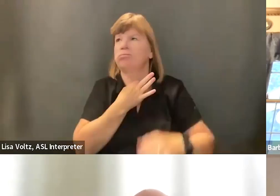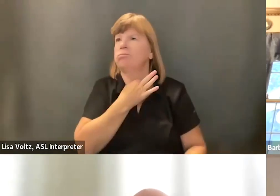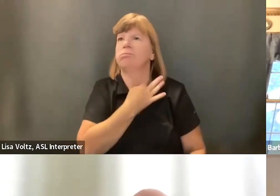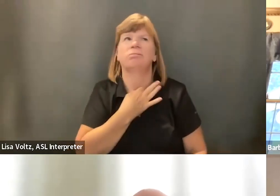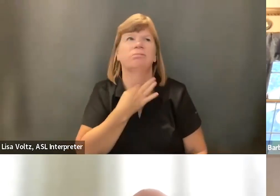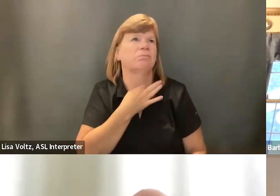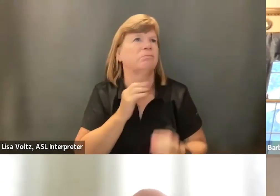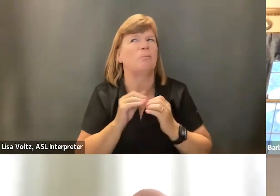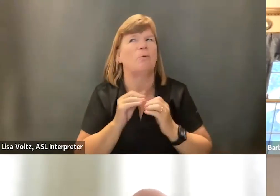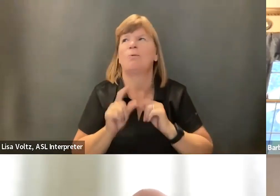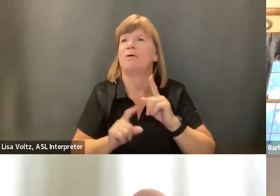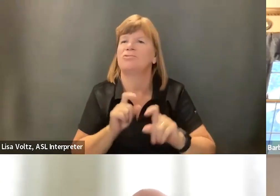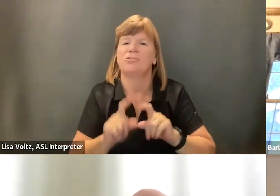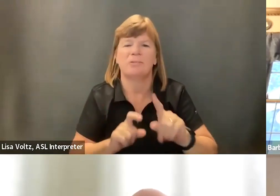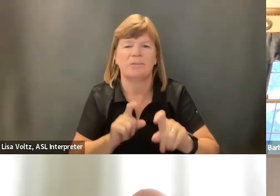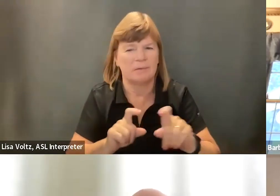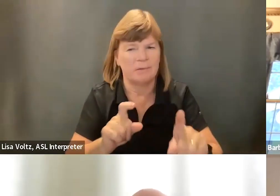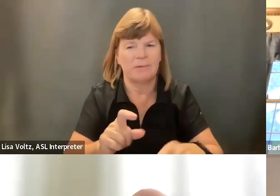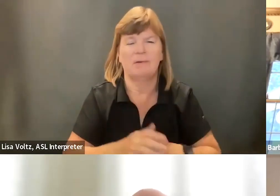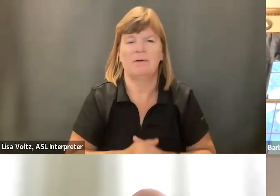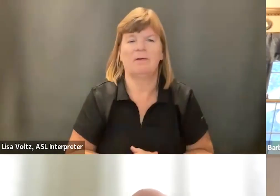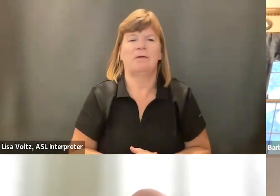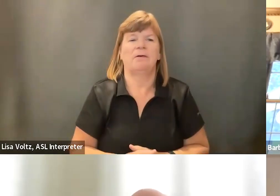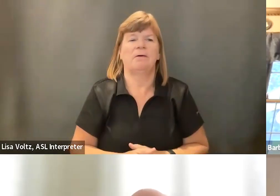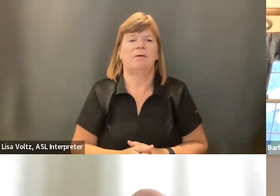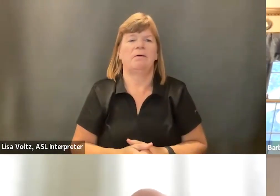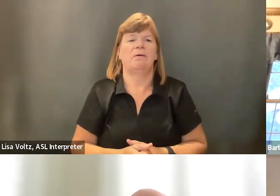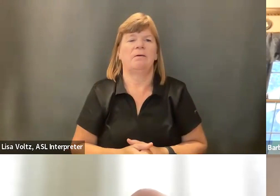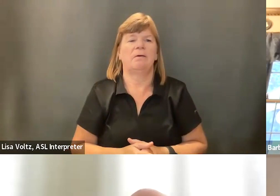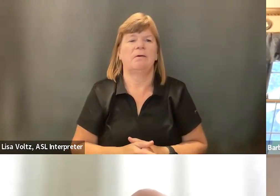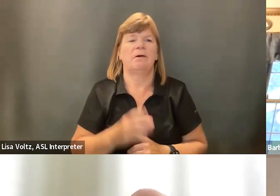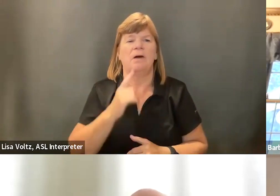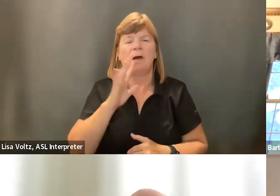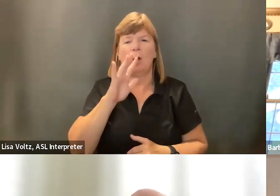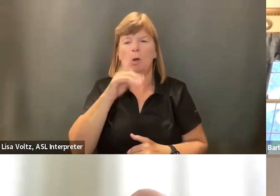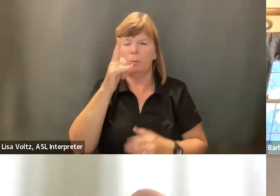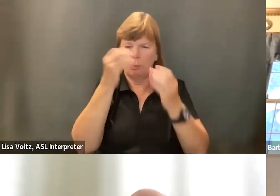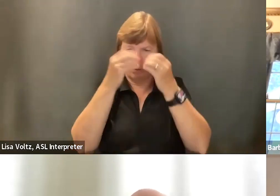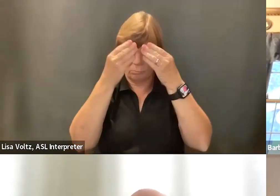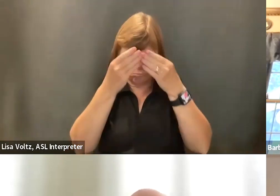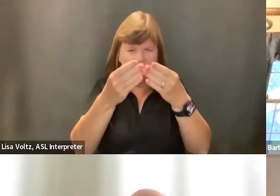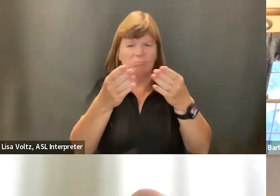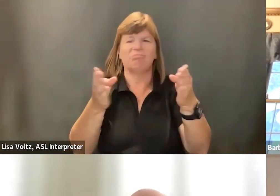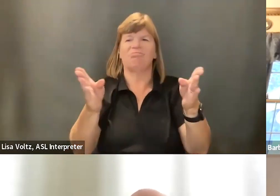and with um an expanded view as you look at what's happening in your school and